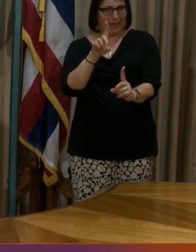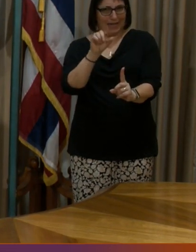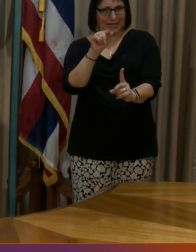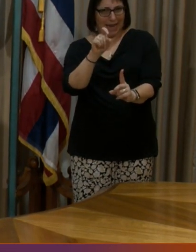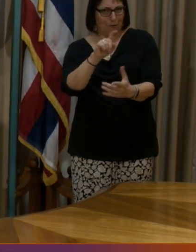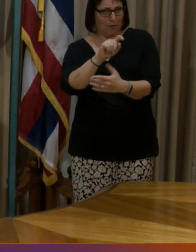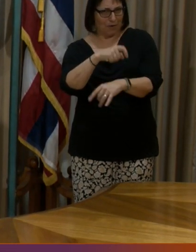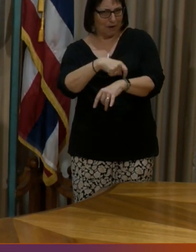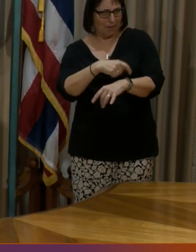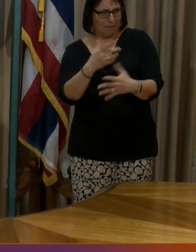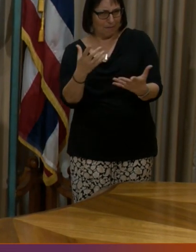YOUR QUESTION ONE MORE TIME, PLEASE?